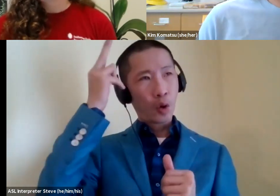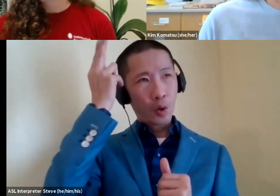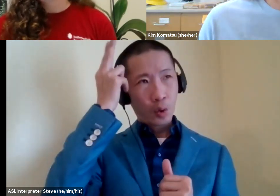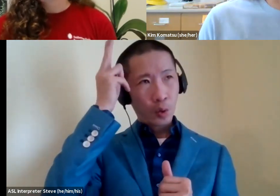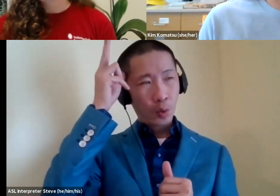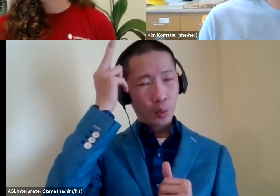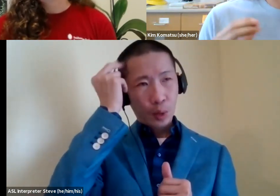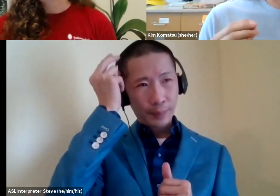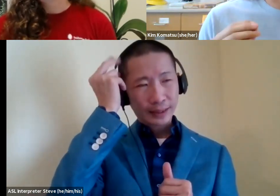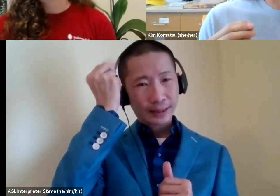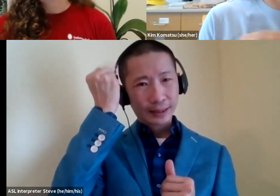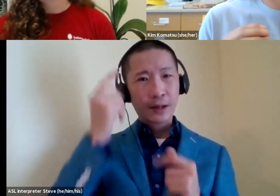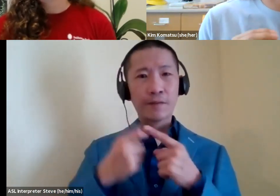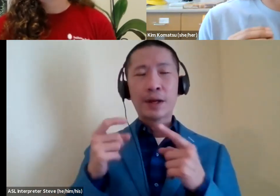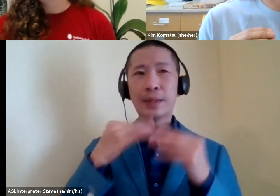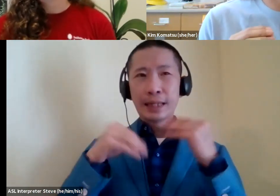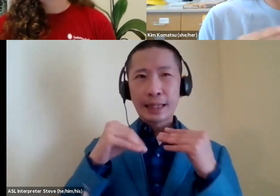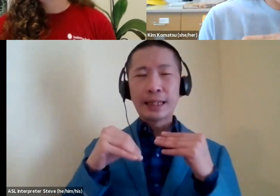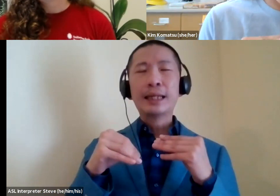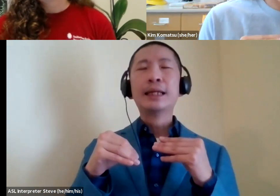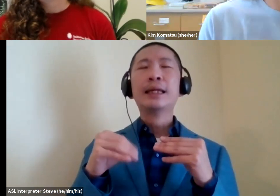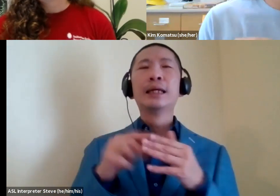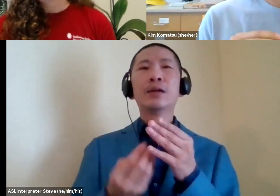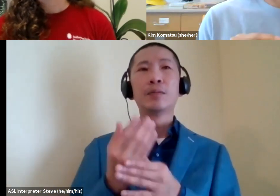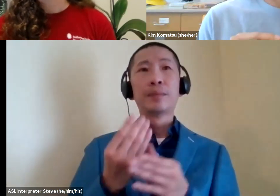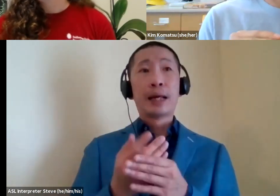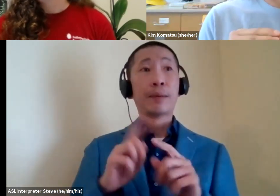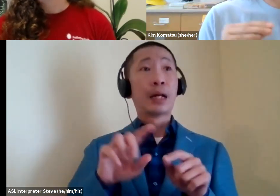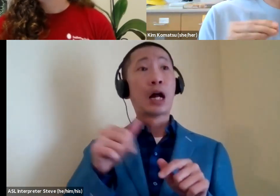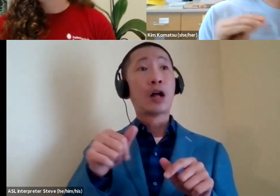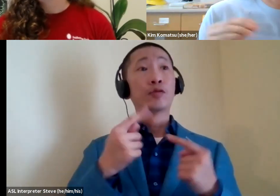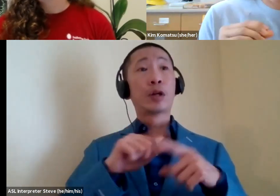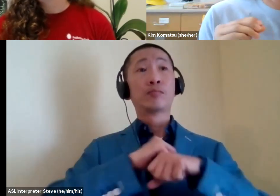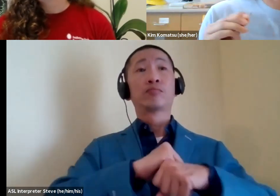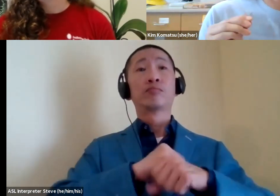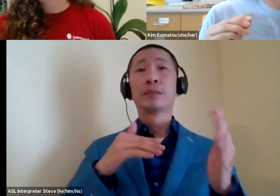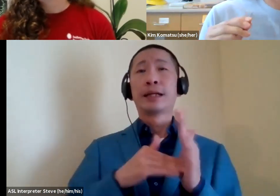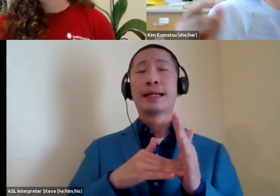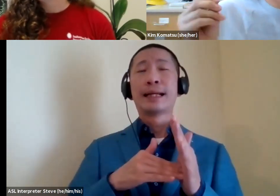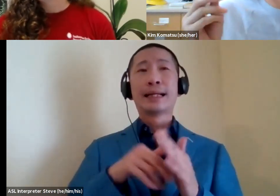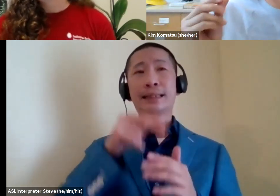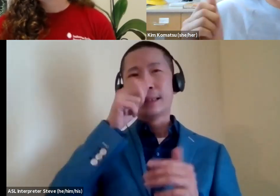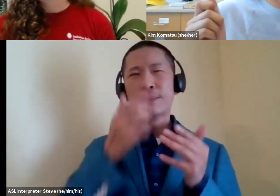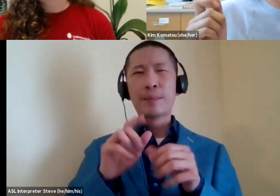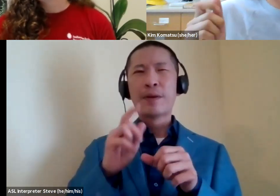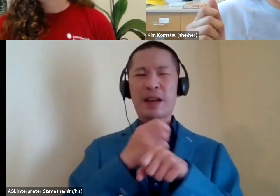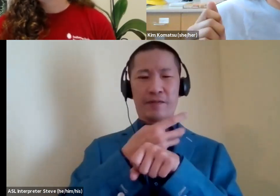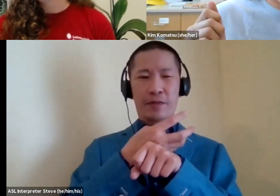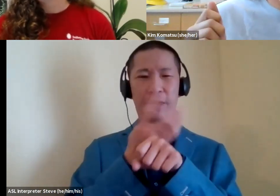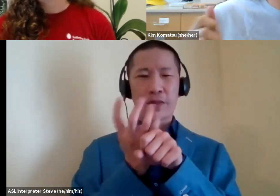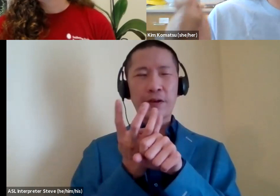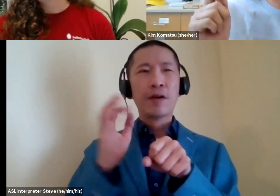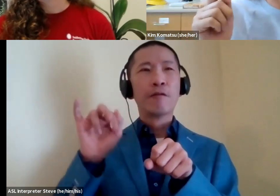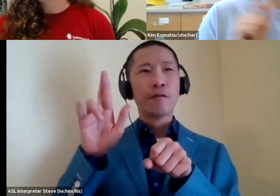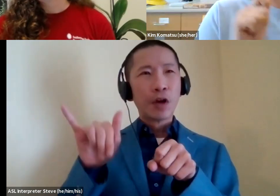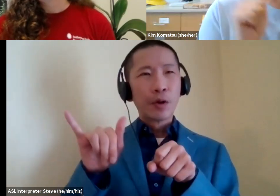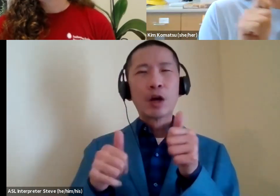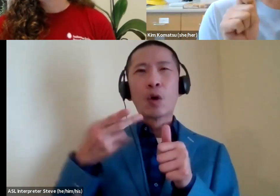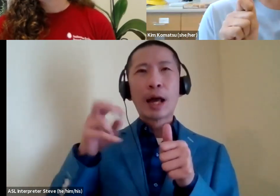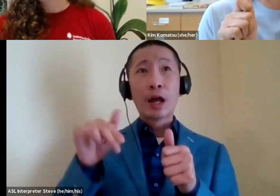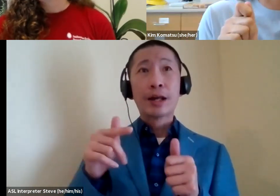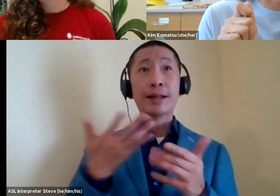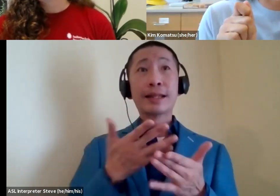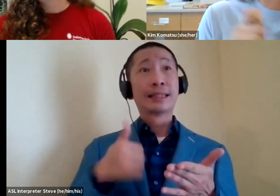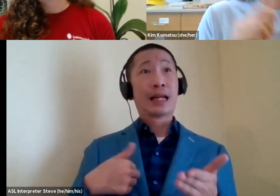Kim Komatsu (she/her): But lots of plants also are trying to protect themselves against insects, and so they might be really furry or hairy. Things that feel soft and fuzzy to us, to an insect is really difficult to eat through.